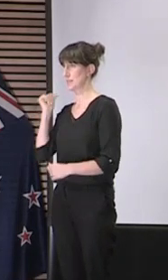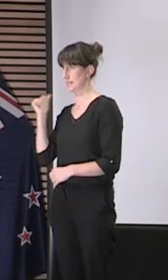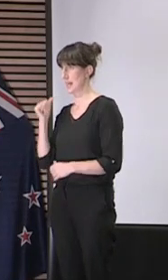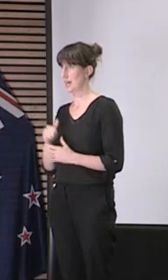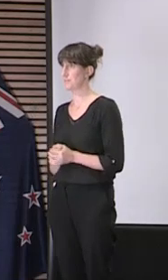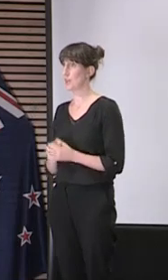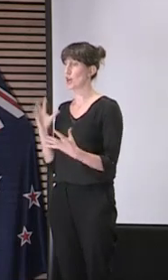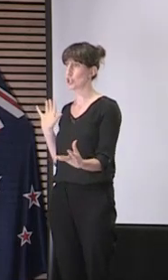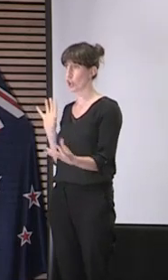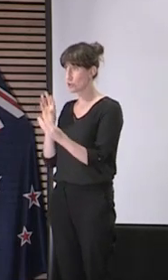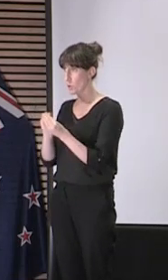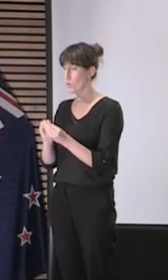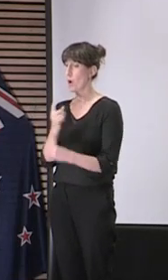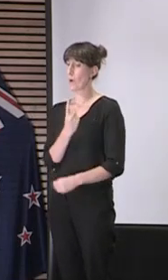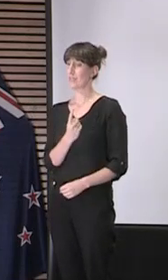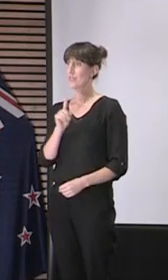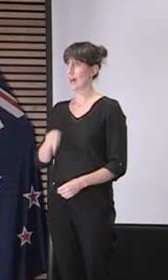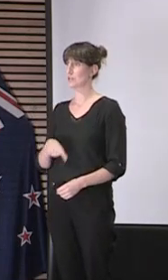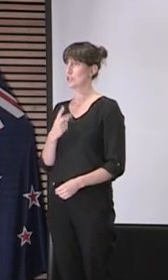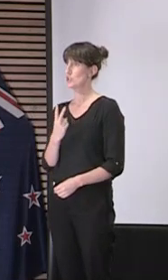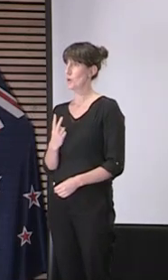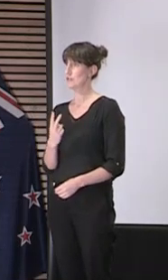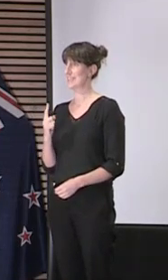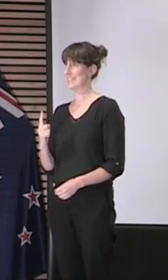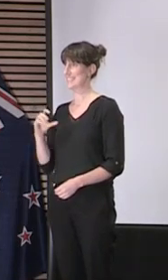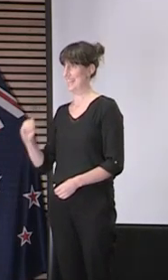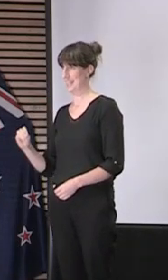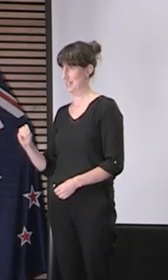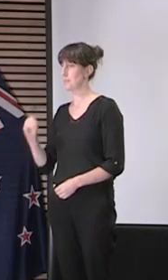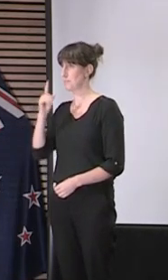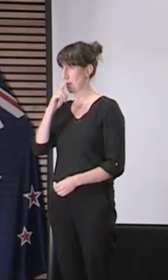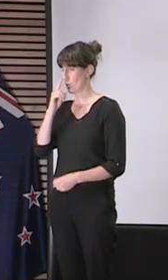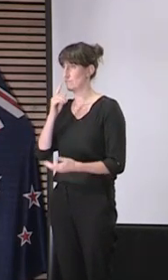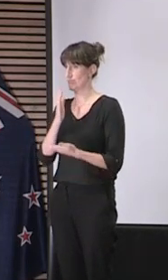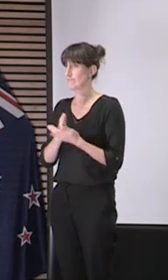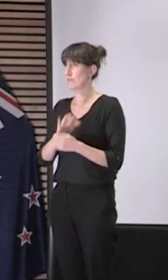on yesterday. The new total of